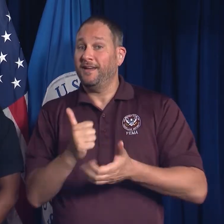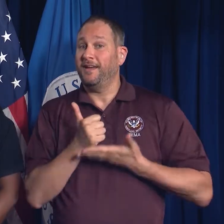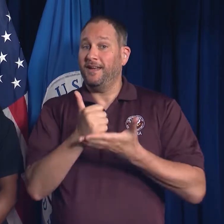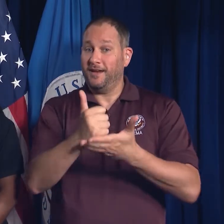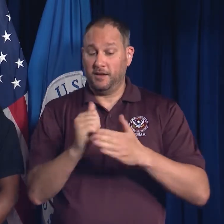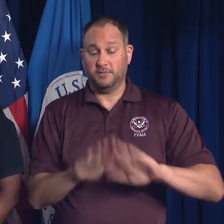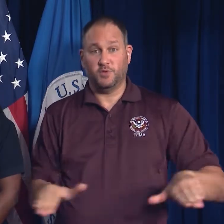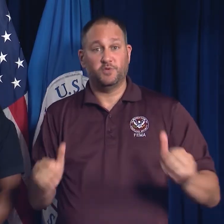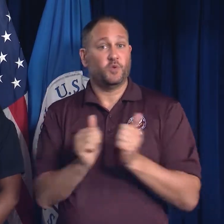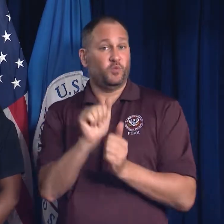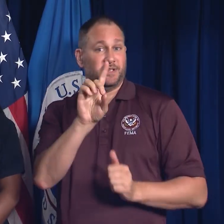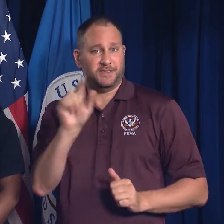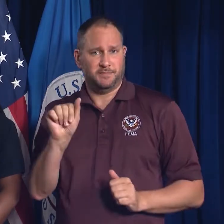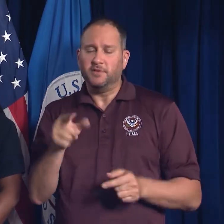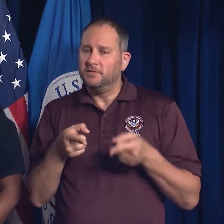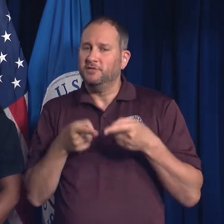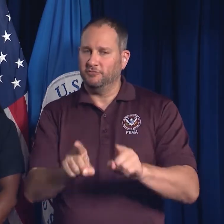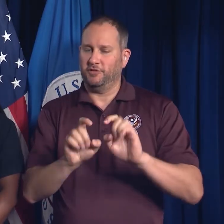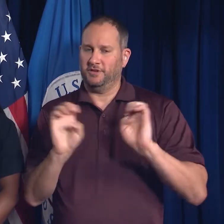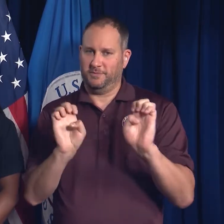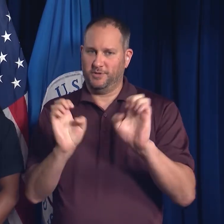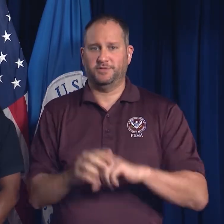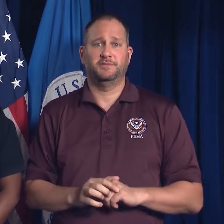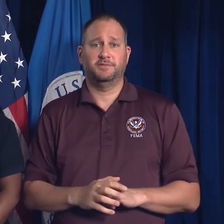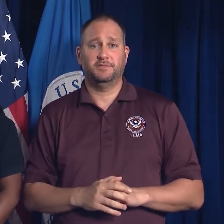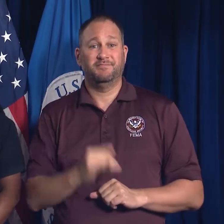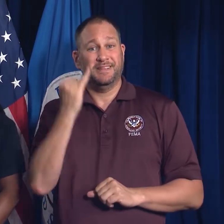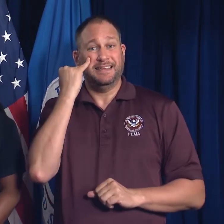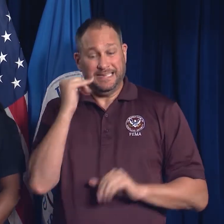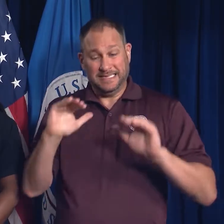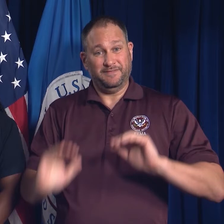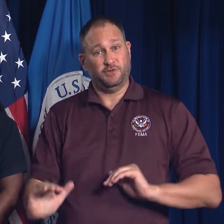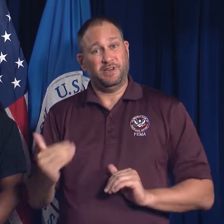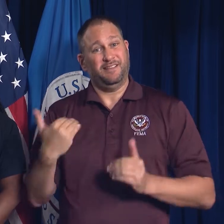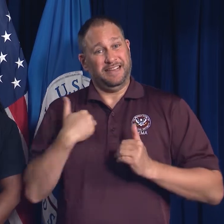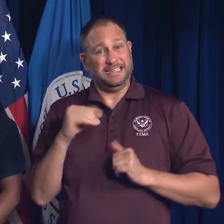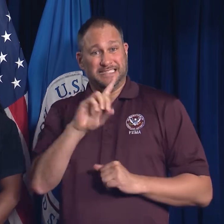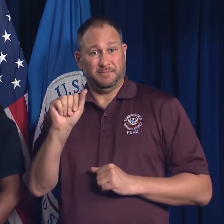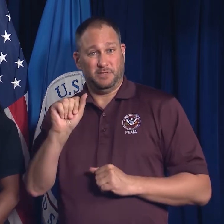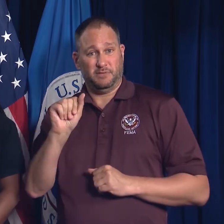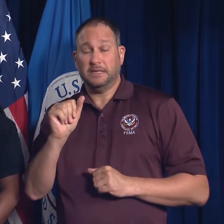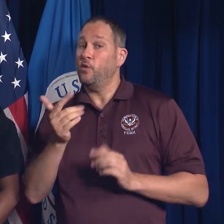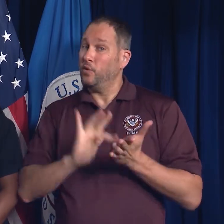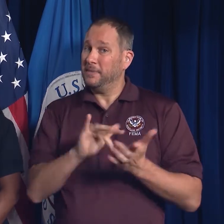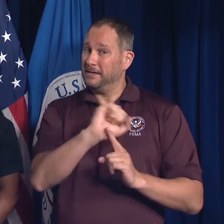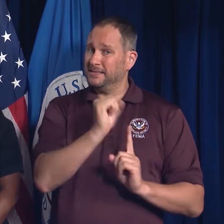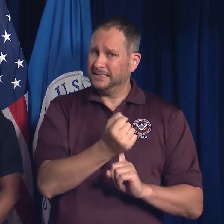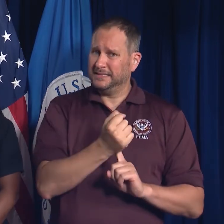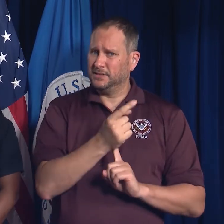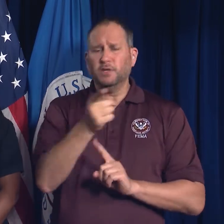on how to help children with disabilities during an emergency. If your child has a disability or medical condition,